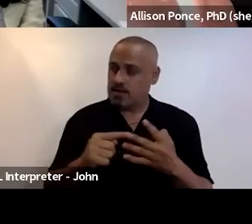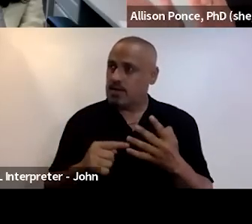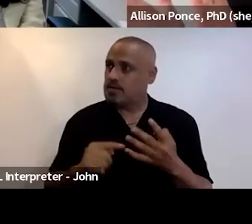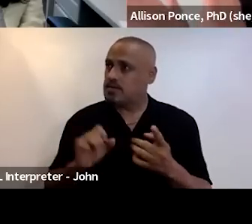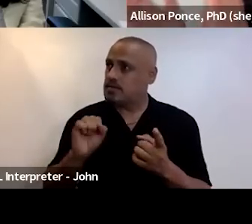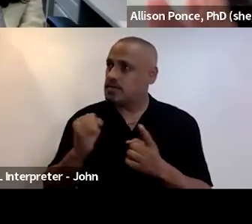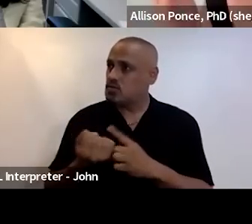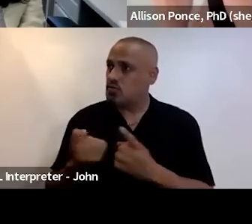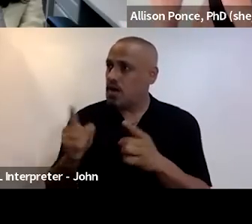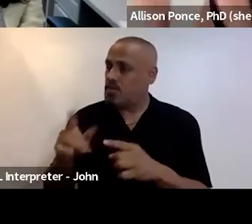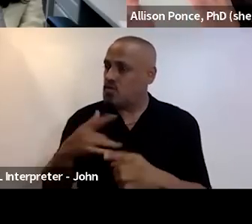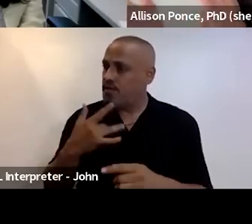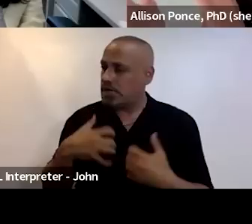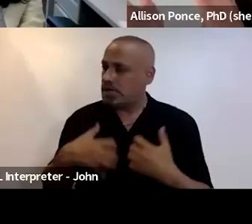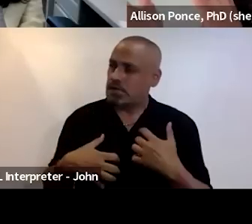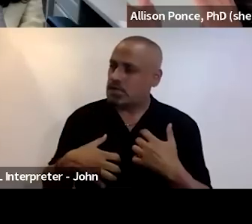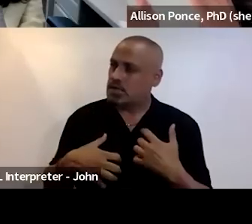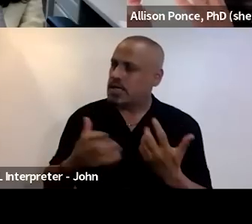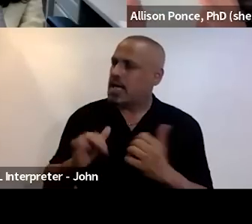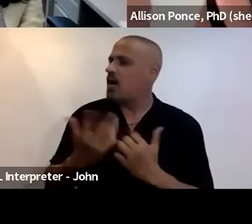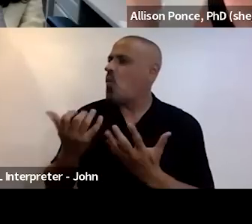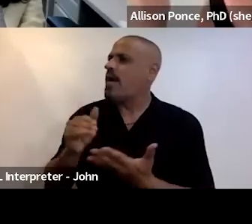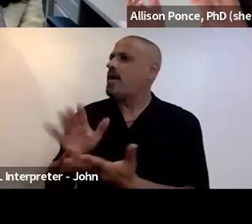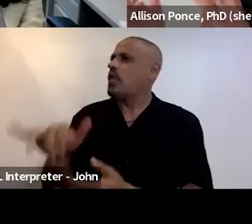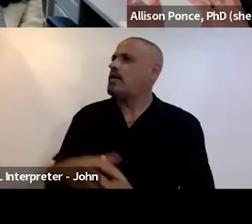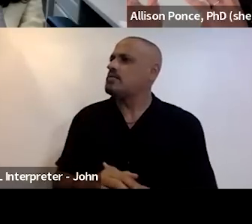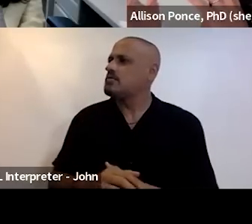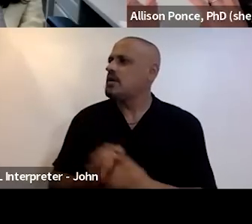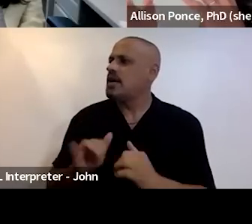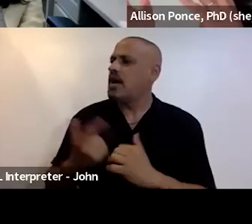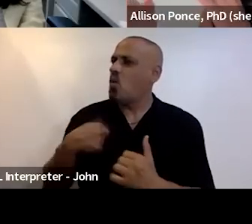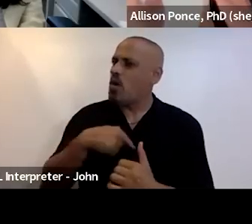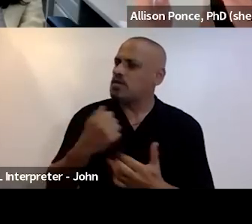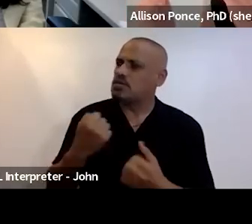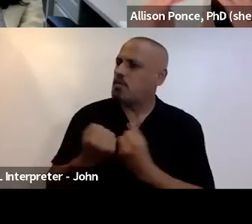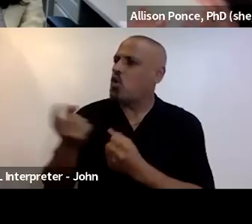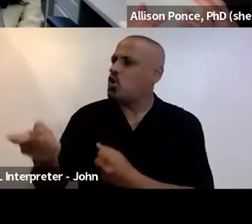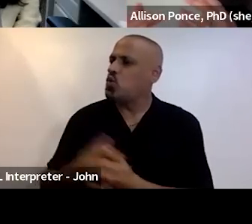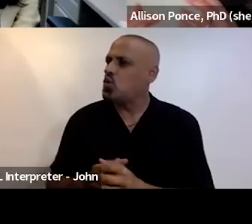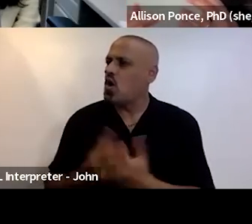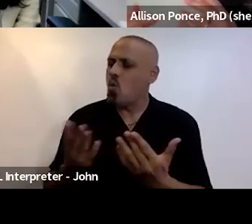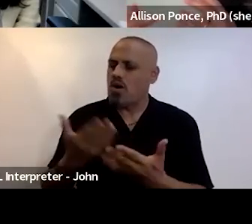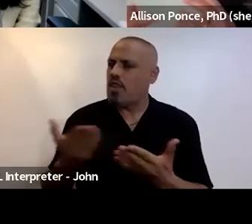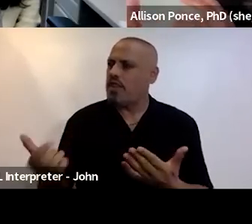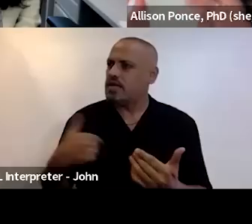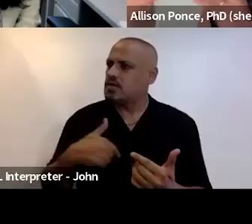and you were feeling distressed, how would you like us to handle that? How would you like us to support you? What are the things that we can do